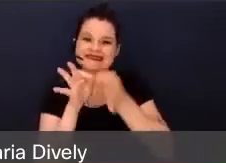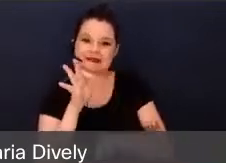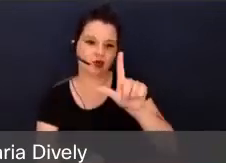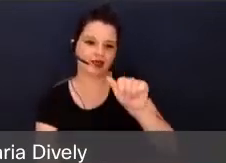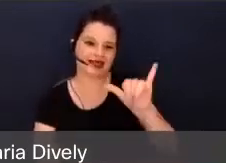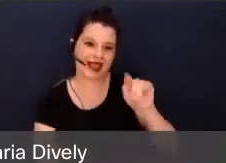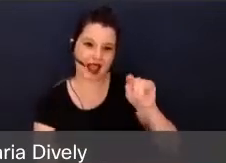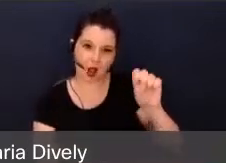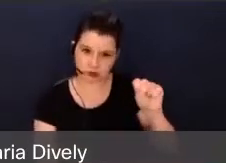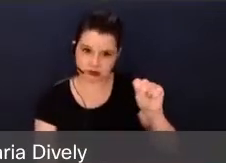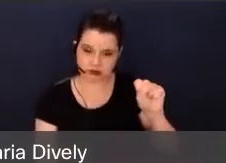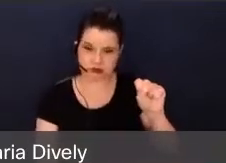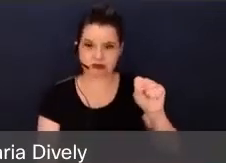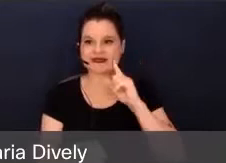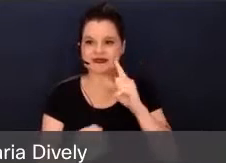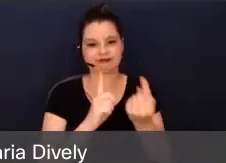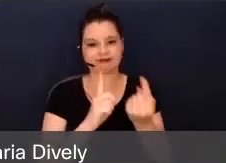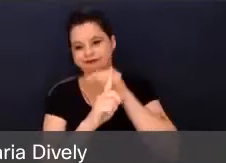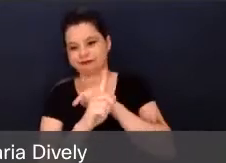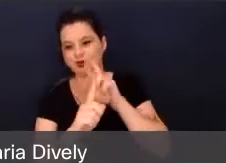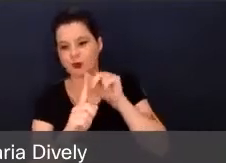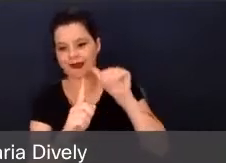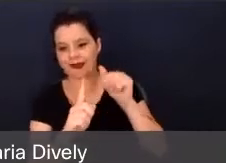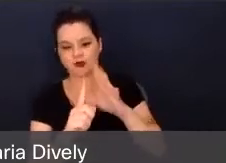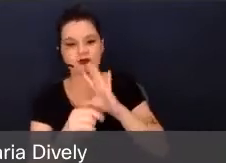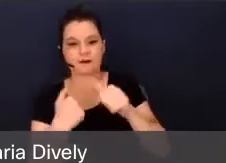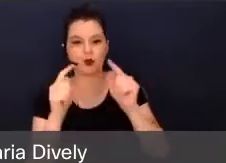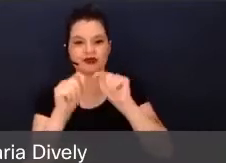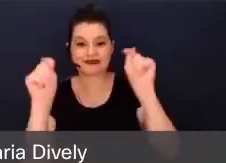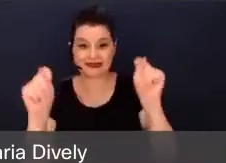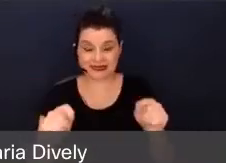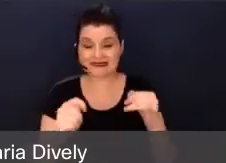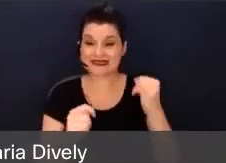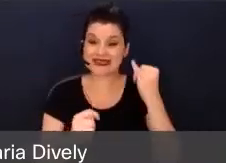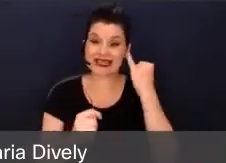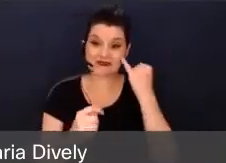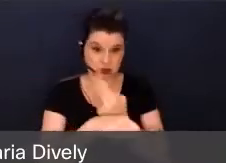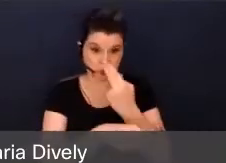And this goes back to what Rebecca was talking about with templates. Um, if you buil- use those built